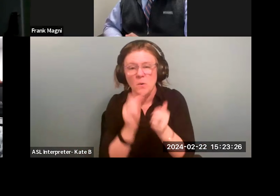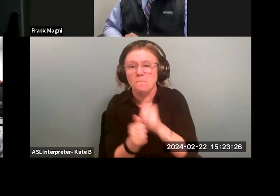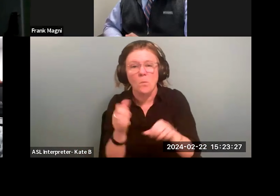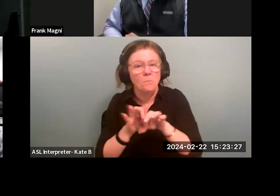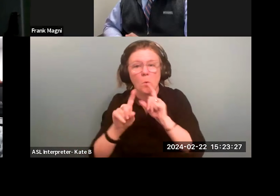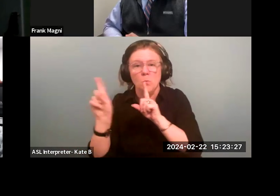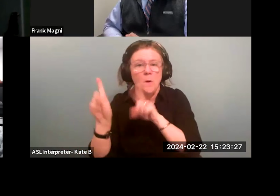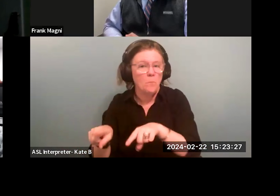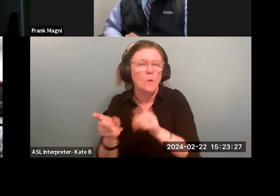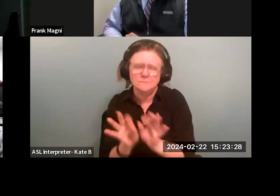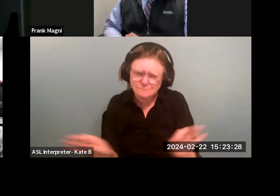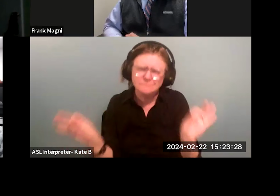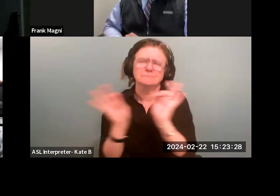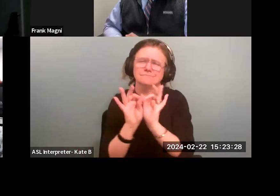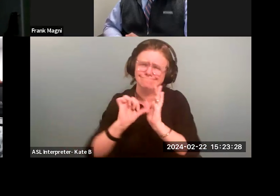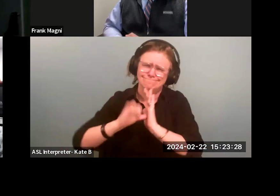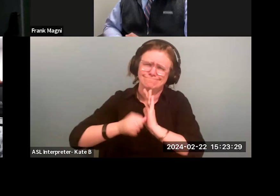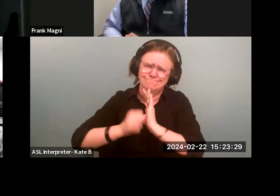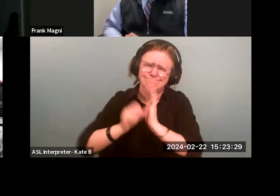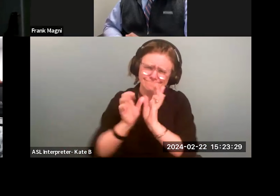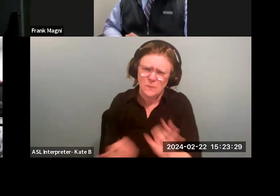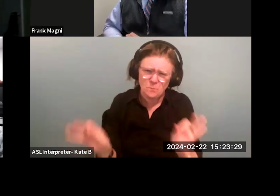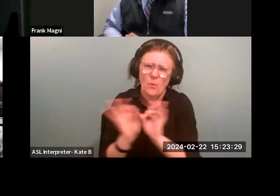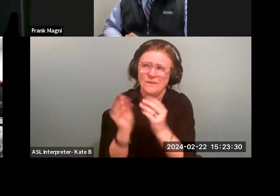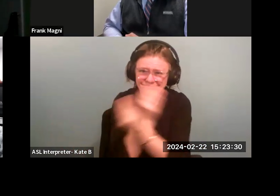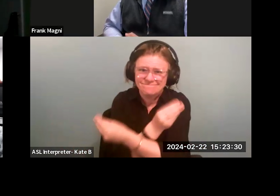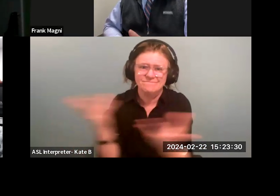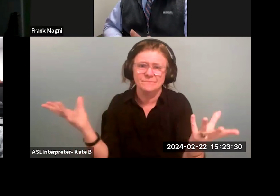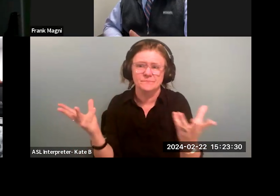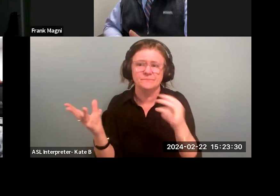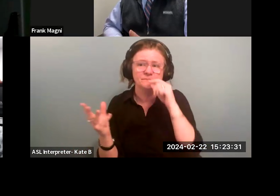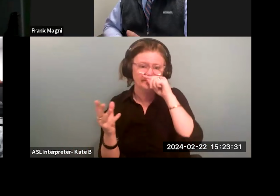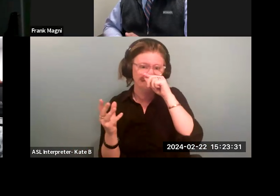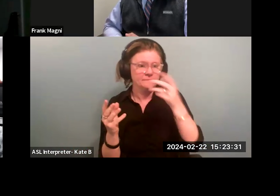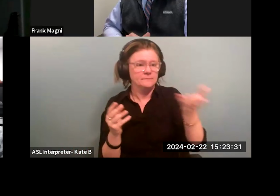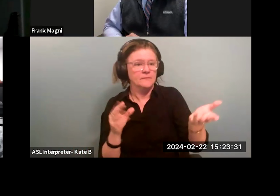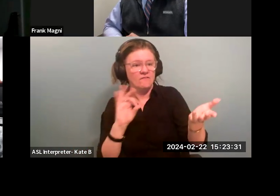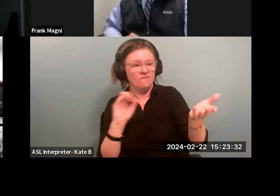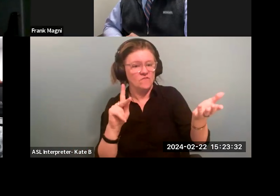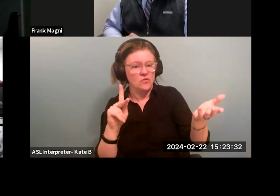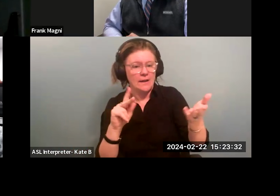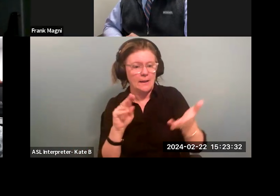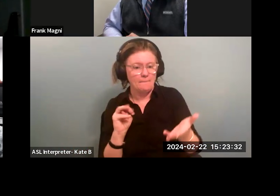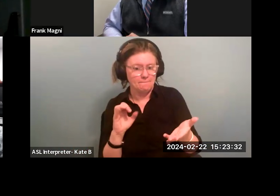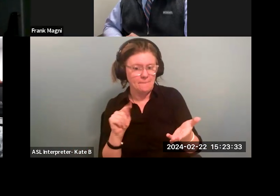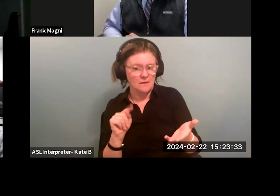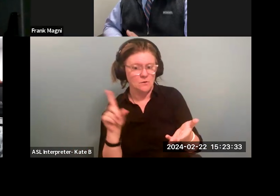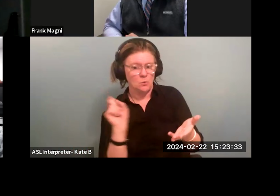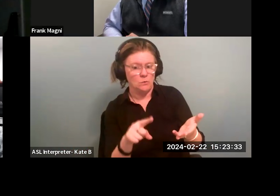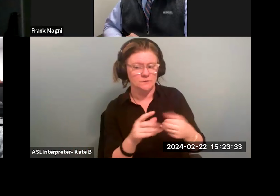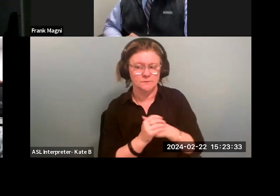we cannot say strongly enough how important it is to report it. Frank and Matt, I have a question for both of you that maybe one or both of you can answer.